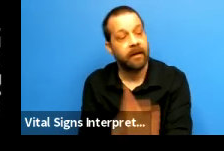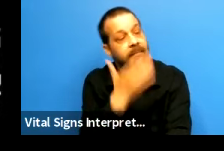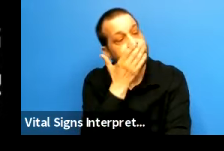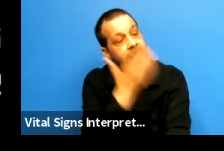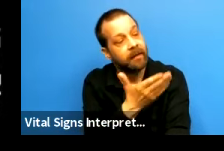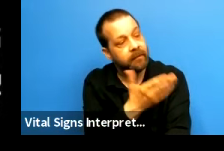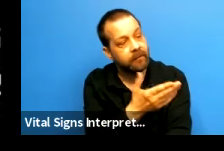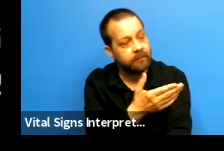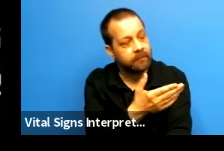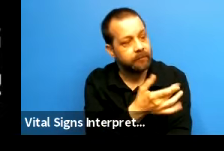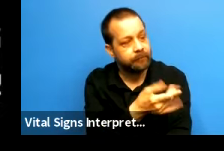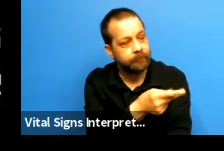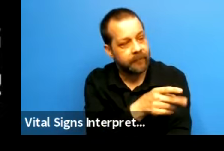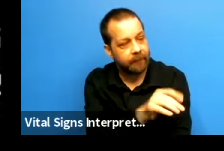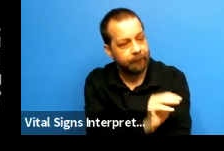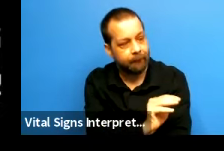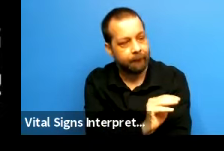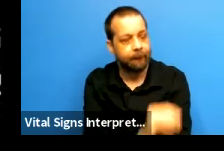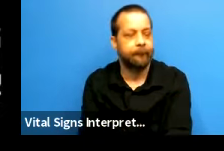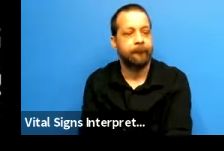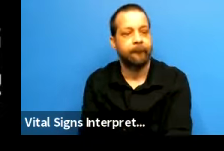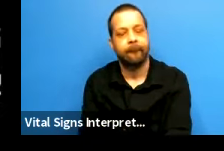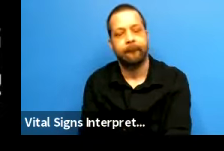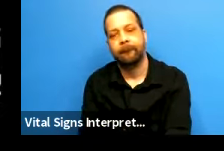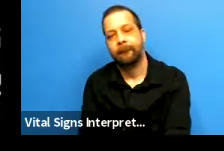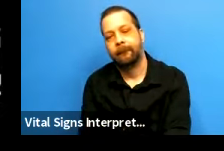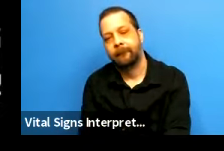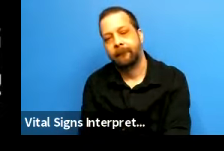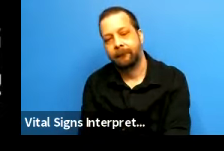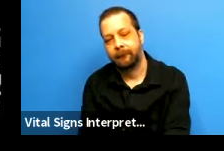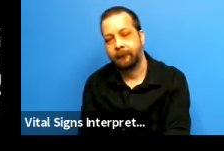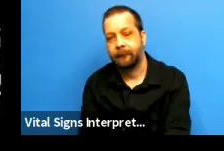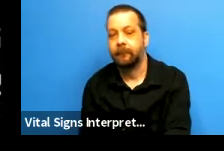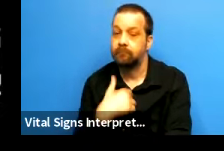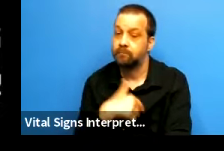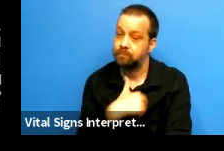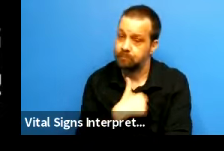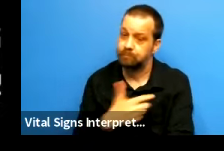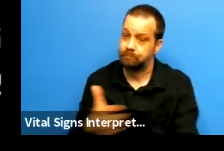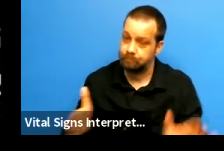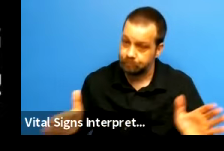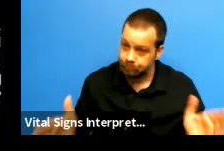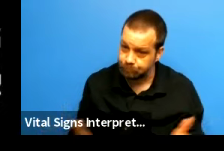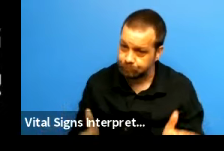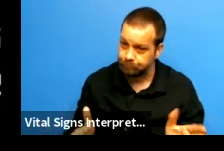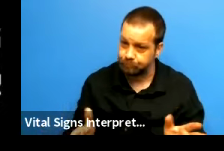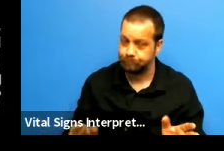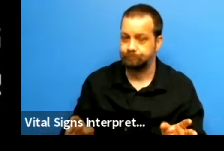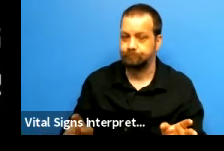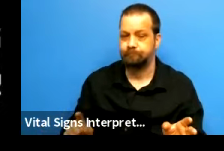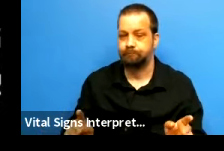So what we're encouraging folks to do, and once again building upon what you have heard already,